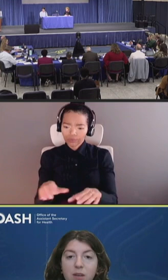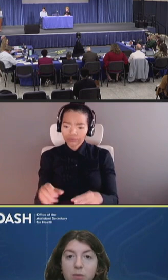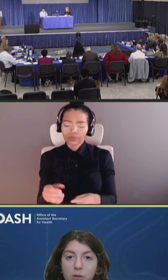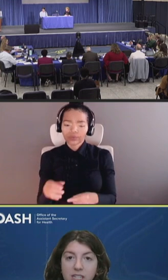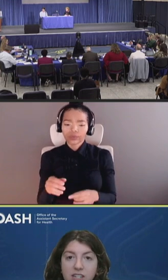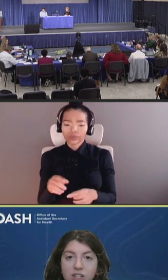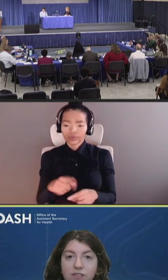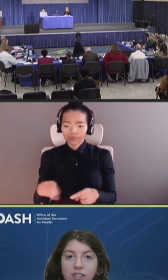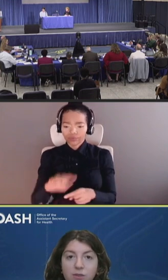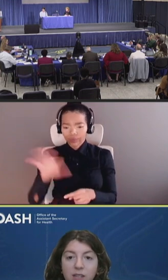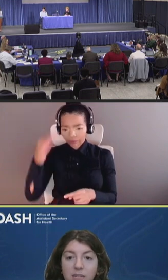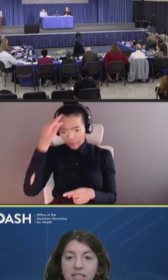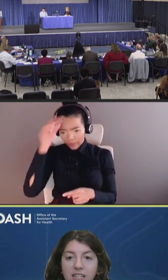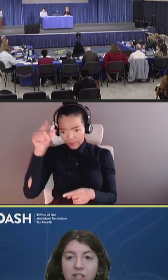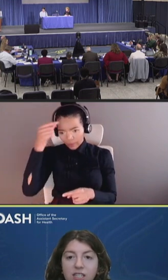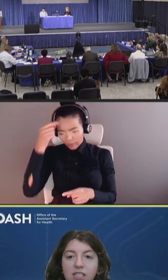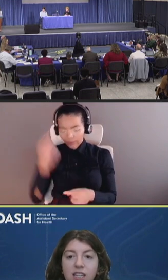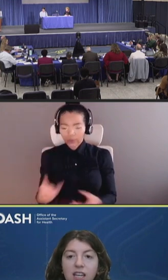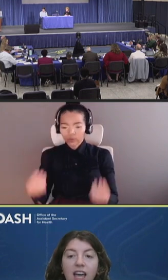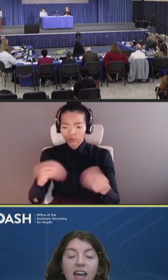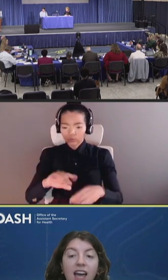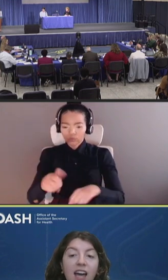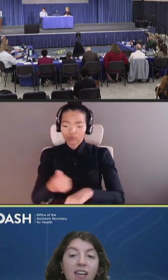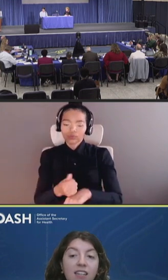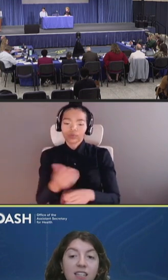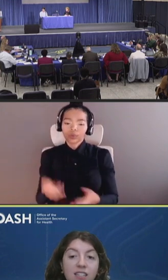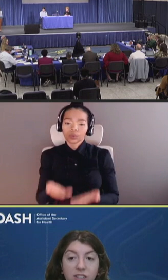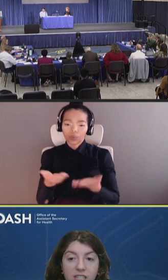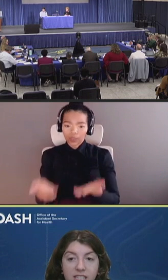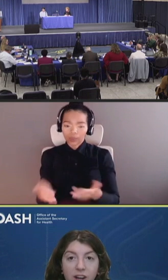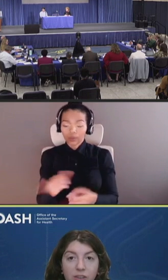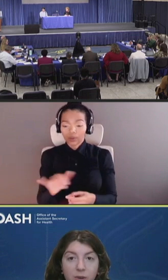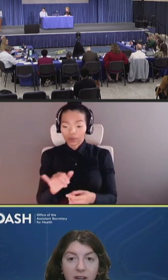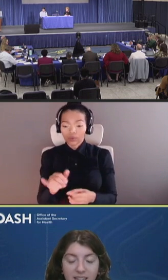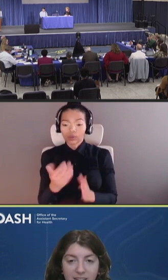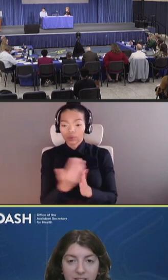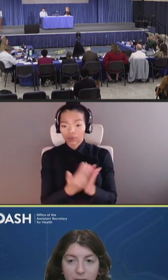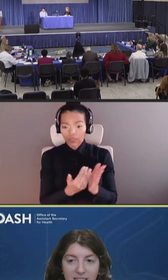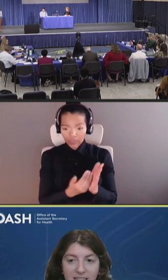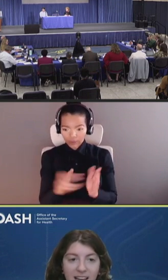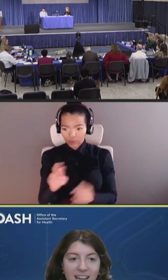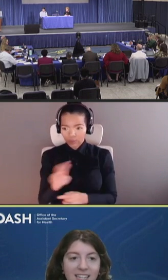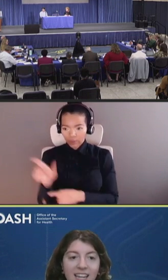implementation of these recommendations, and these are listed on the right of my slide. And